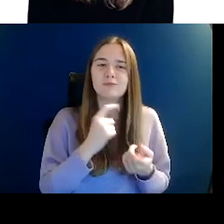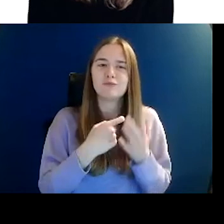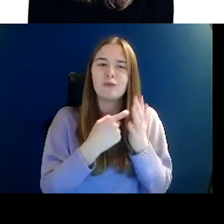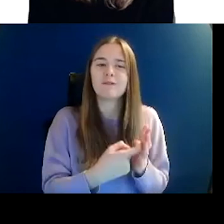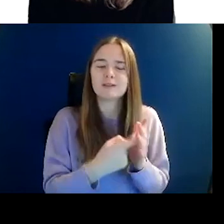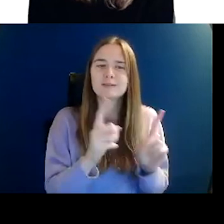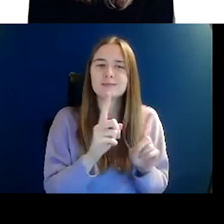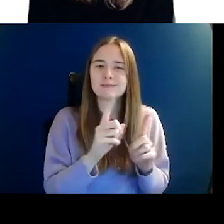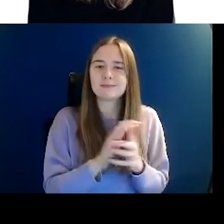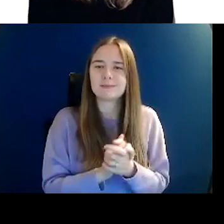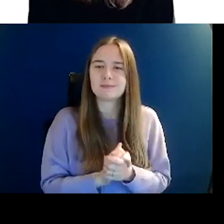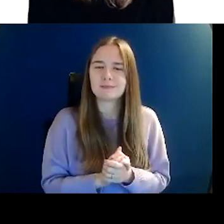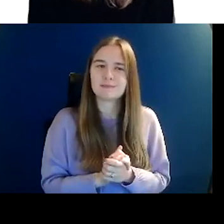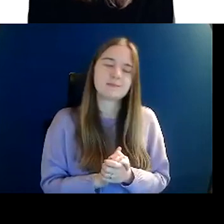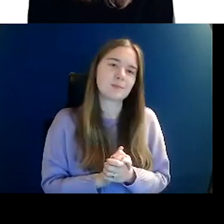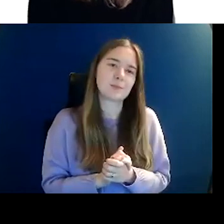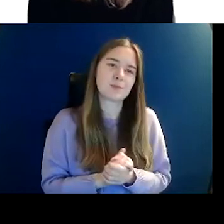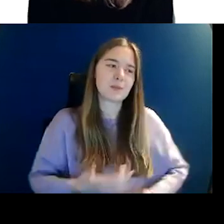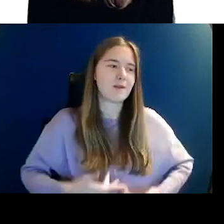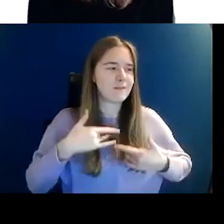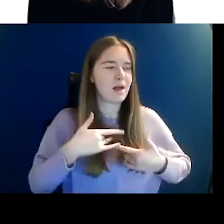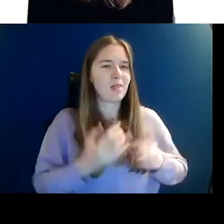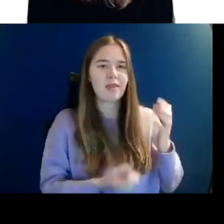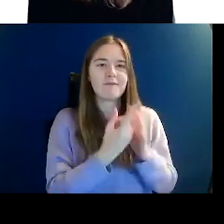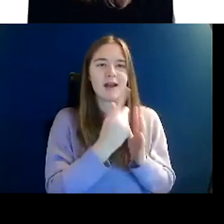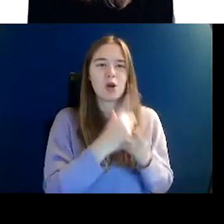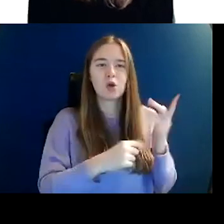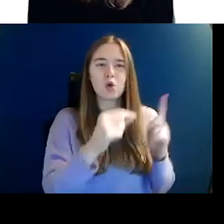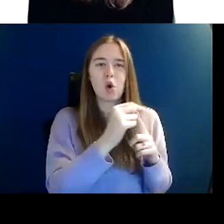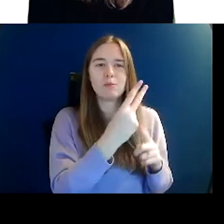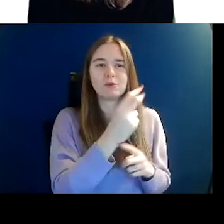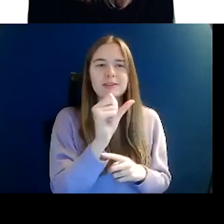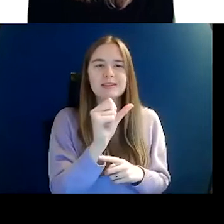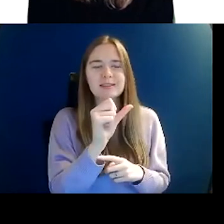a lot of the stuff at COP with young people was a bit tokenistic.